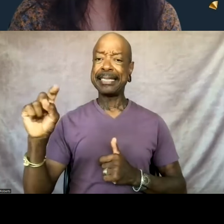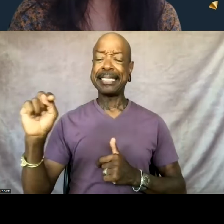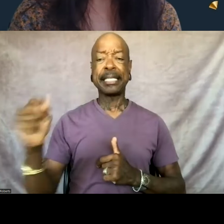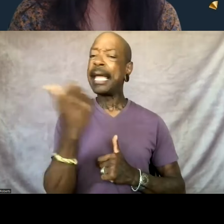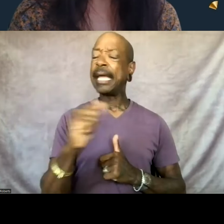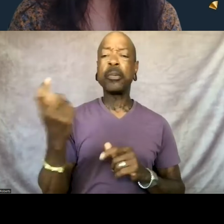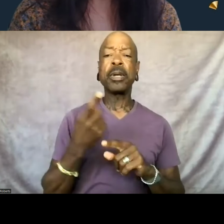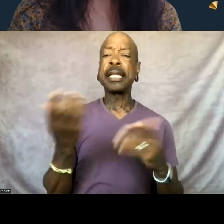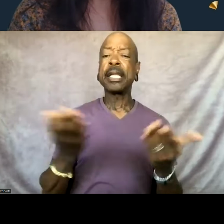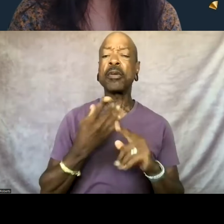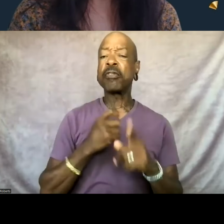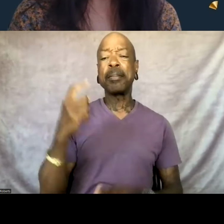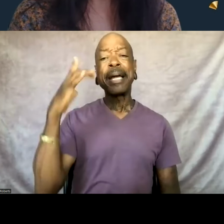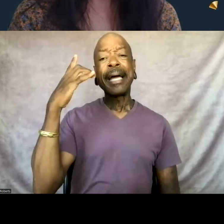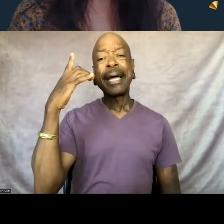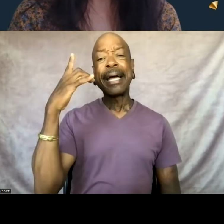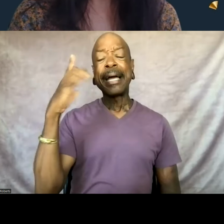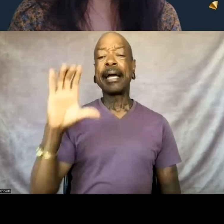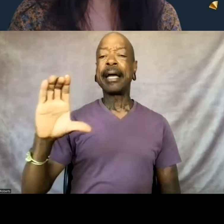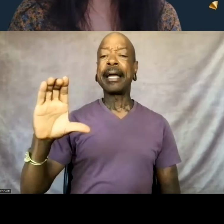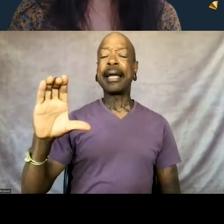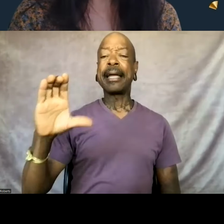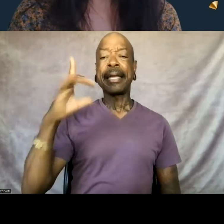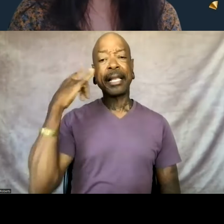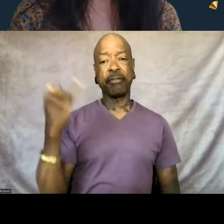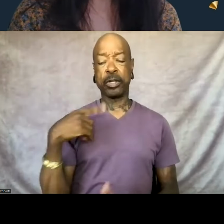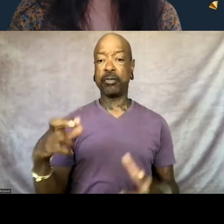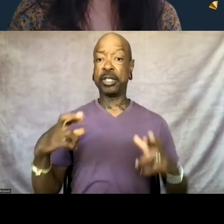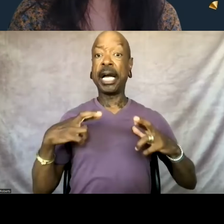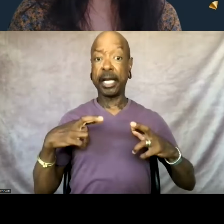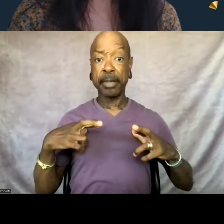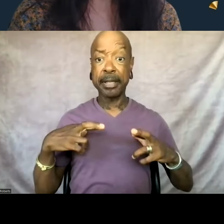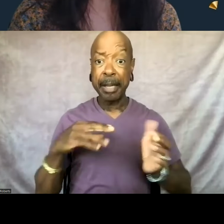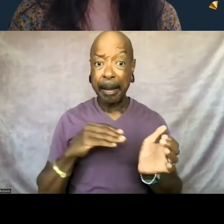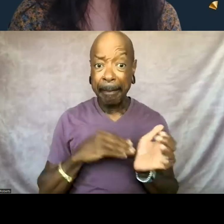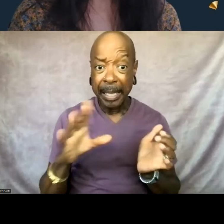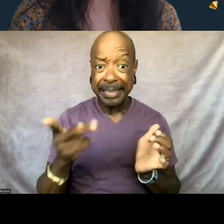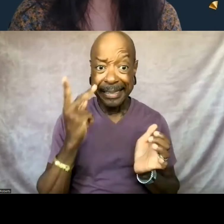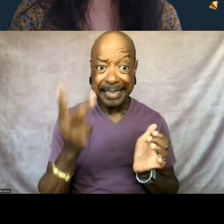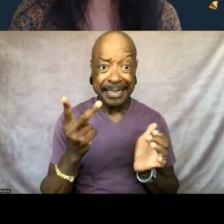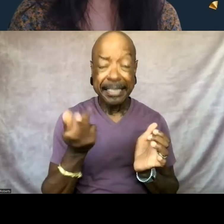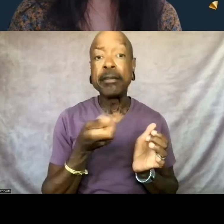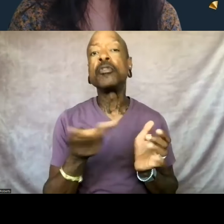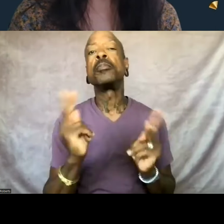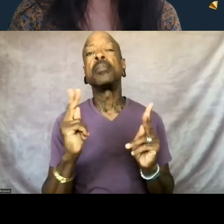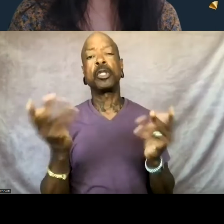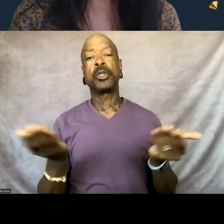disability capitol action day, the asset limit always came up . Right. » That's right. » JESSICA LEHMAN: Is there anyone here from California